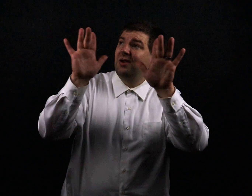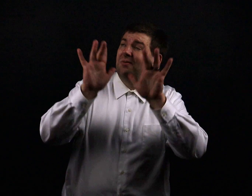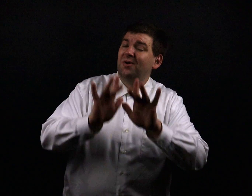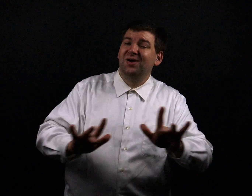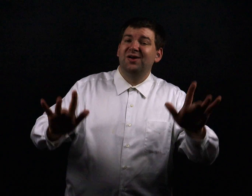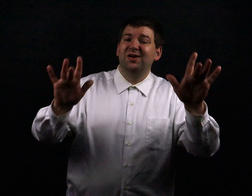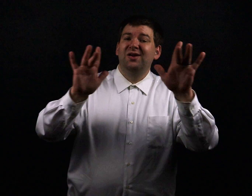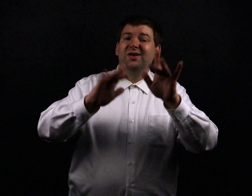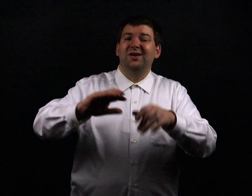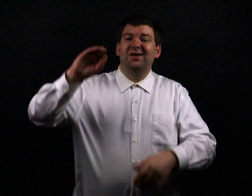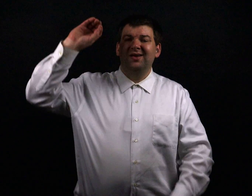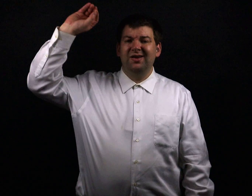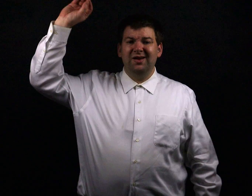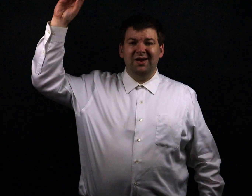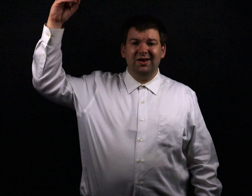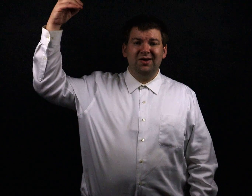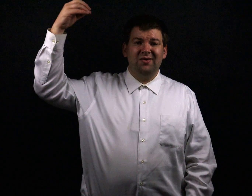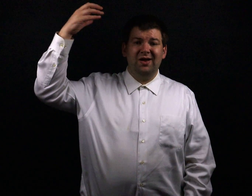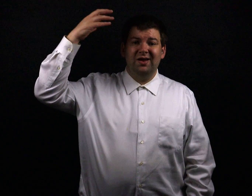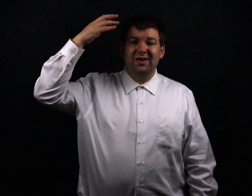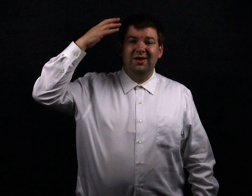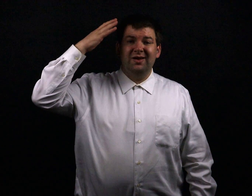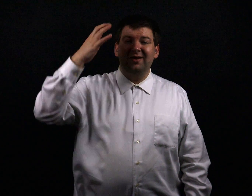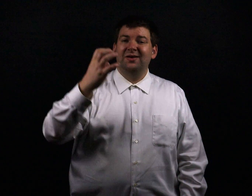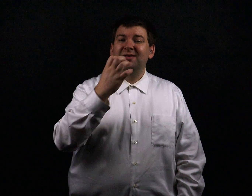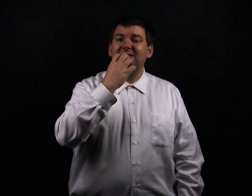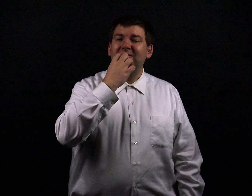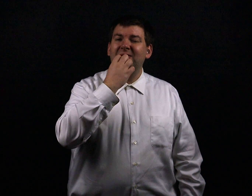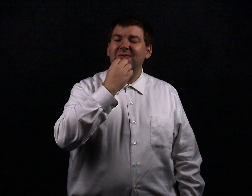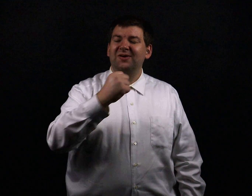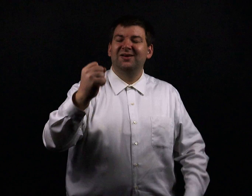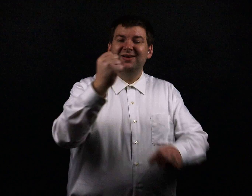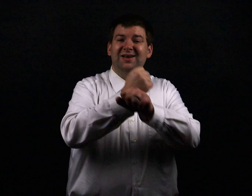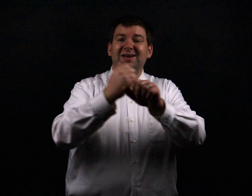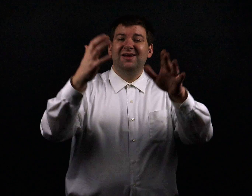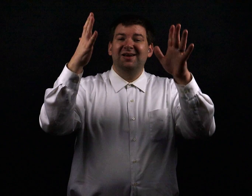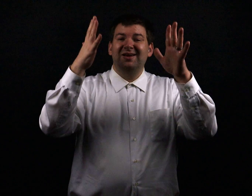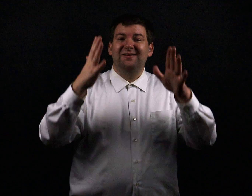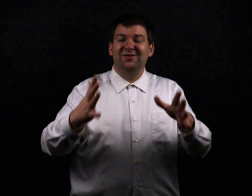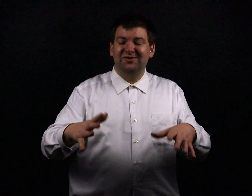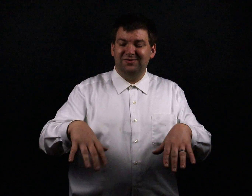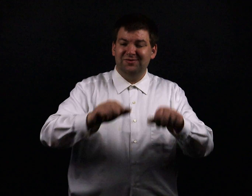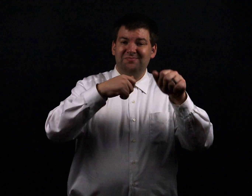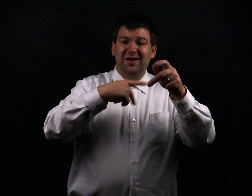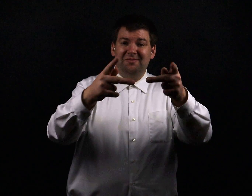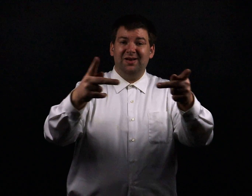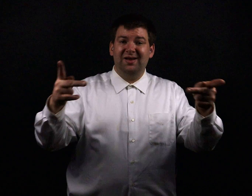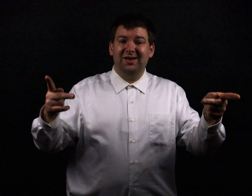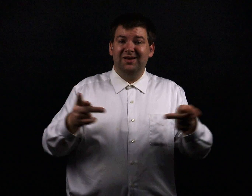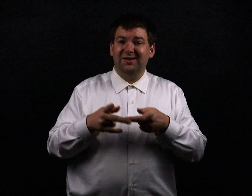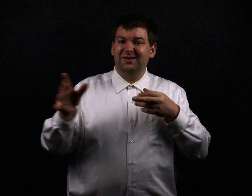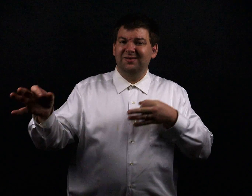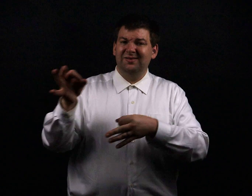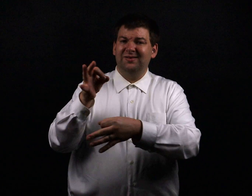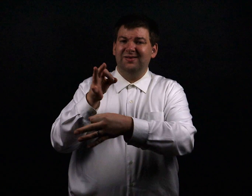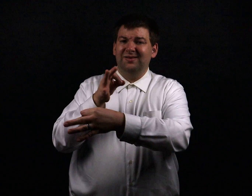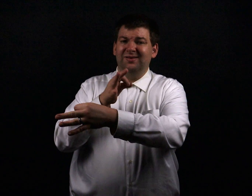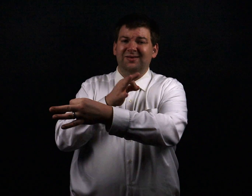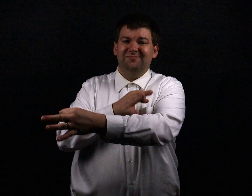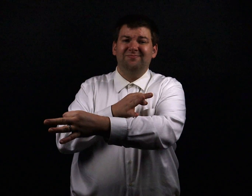but in mercy and in grace the precious Savior took my place